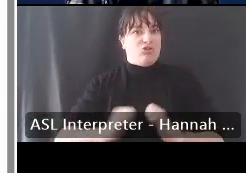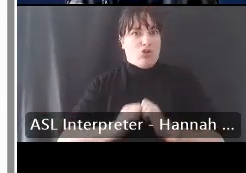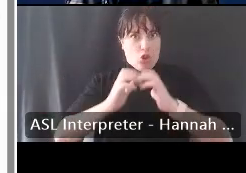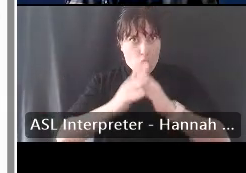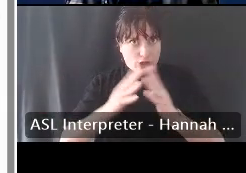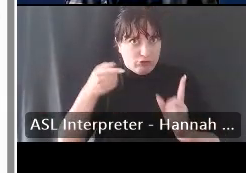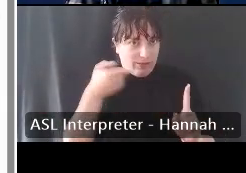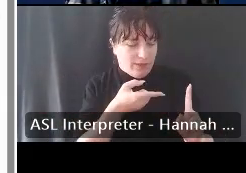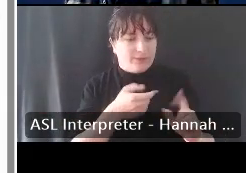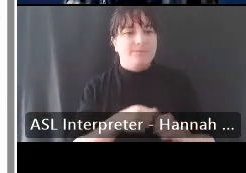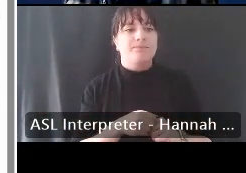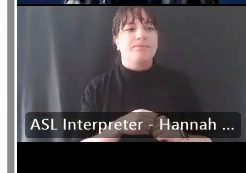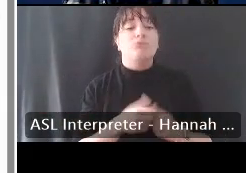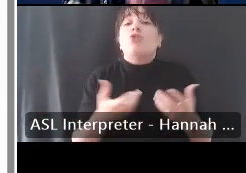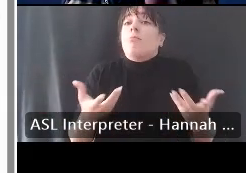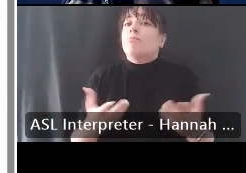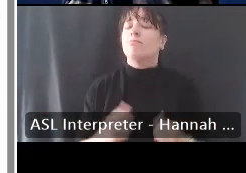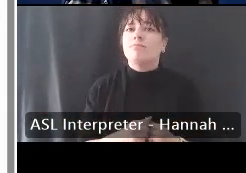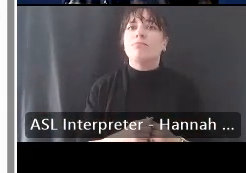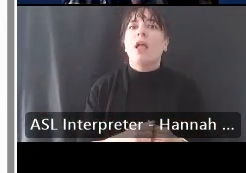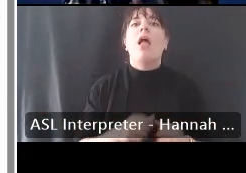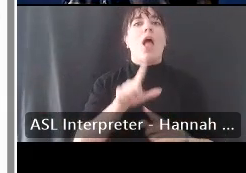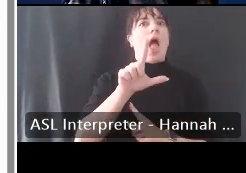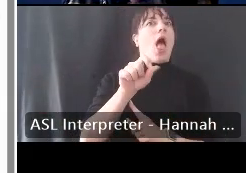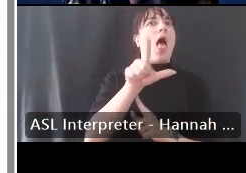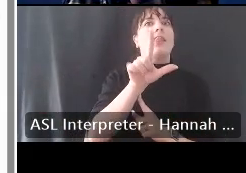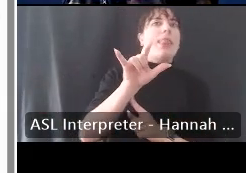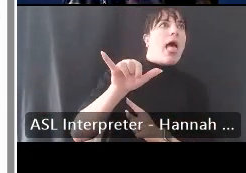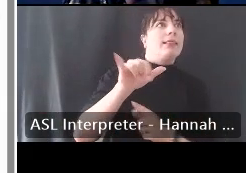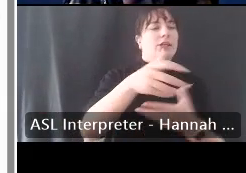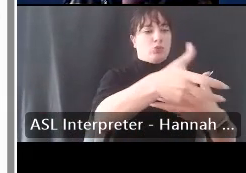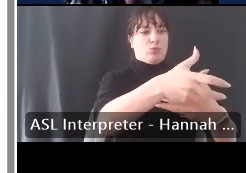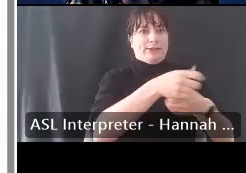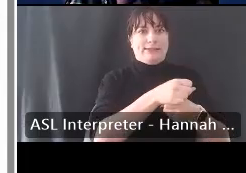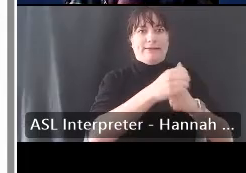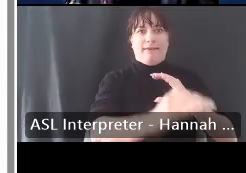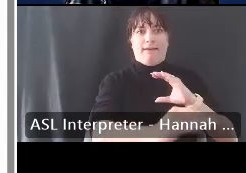describing cumulative impacts and cumulative environmental impacts, this new web application